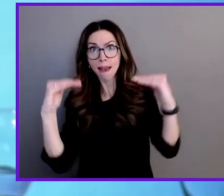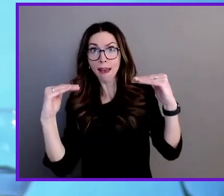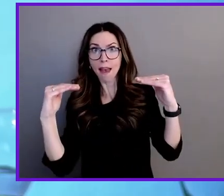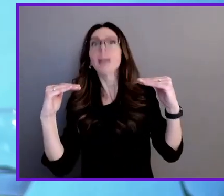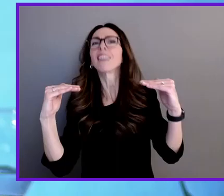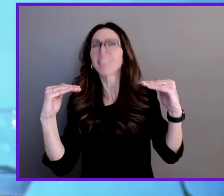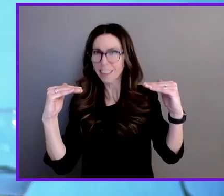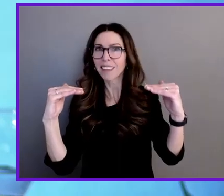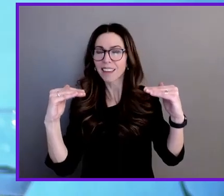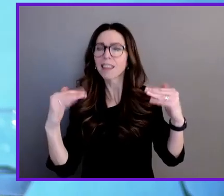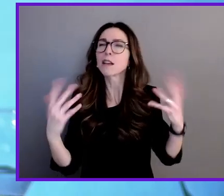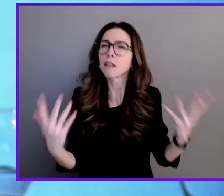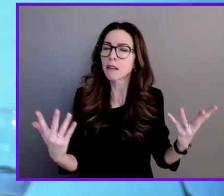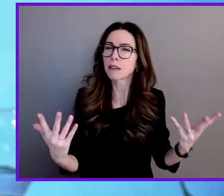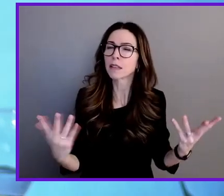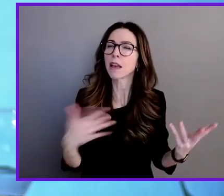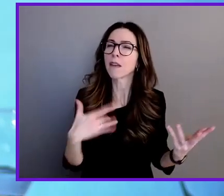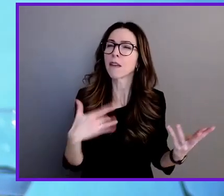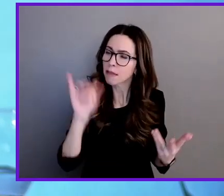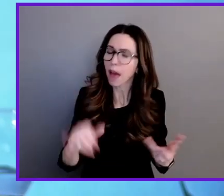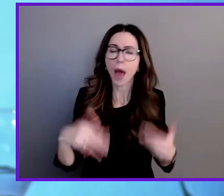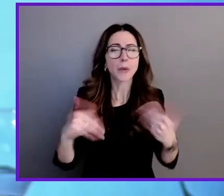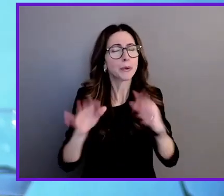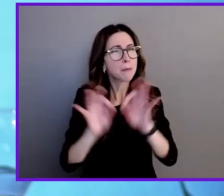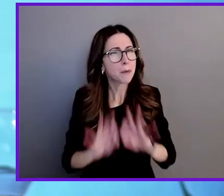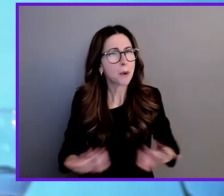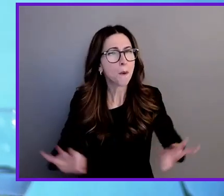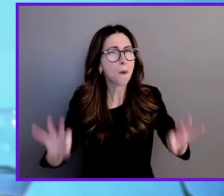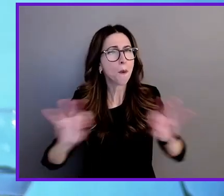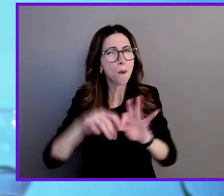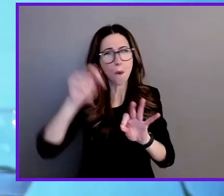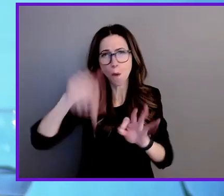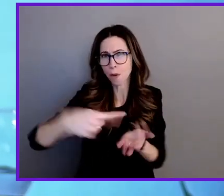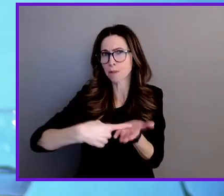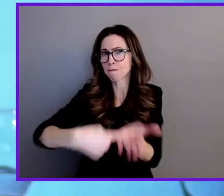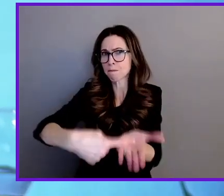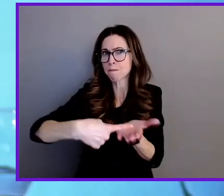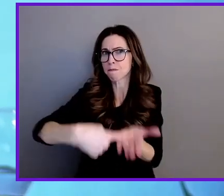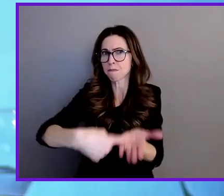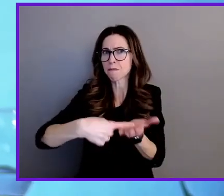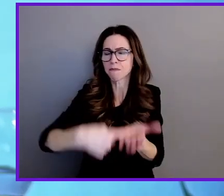I think that this is a very important debate, the debate about decolonization,